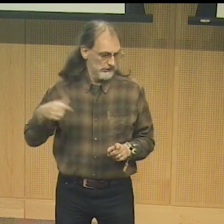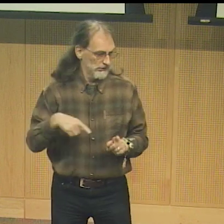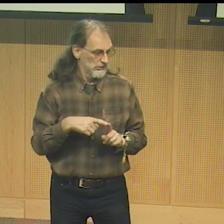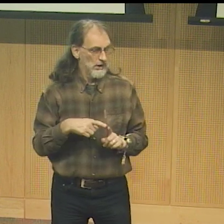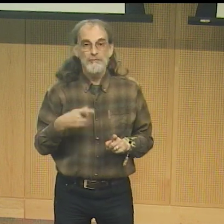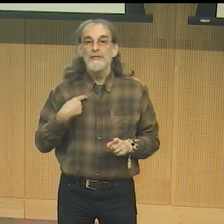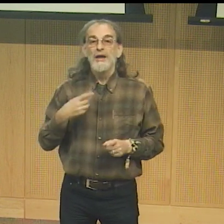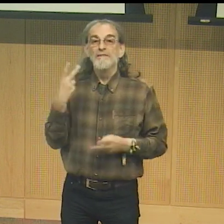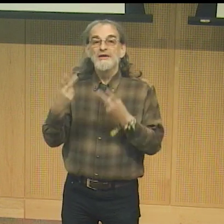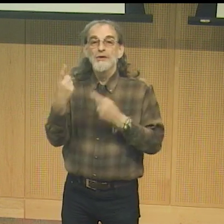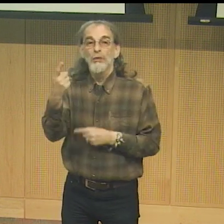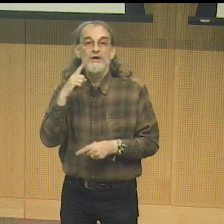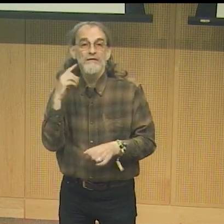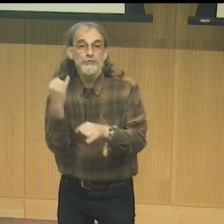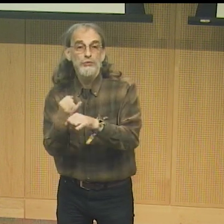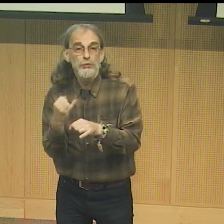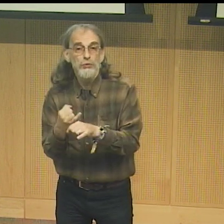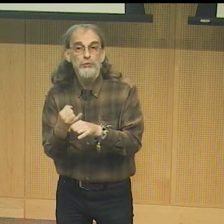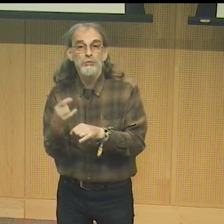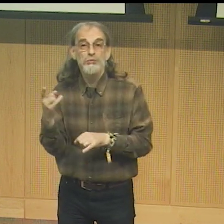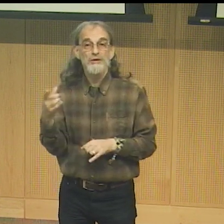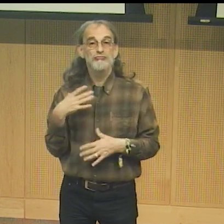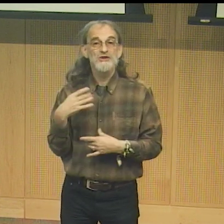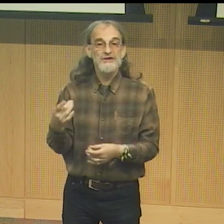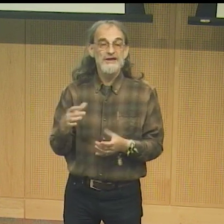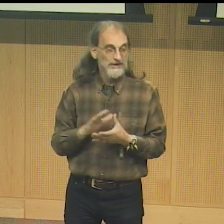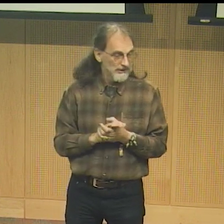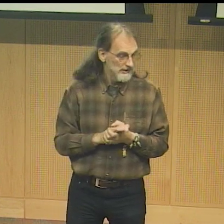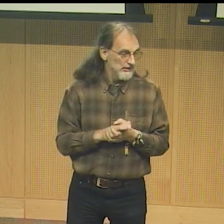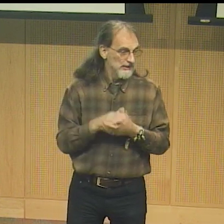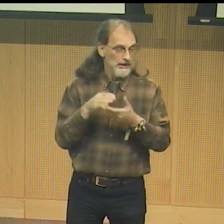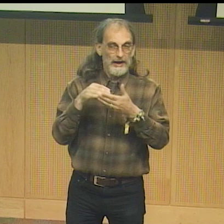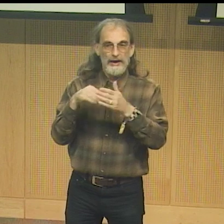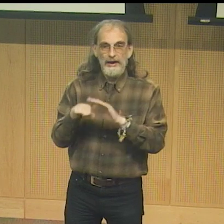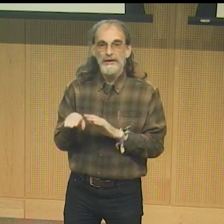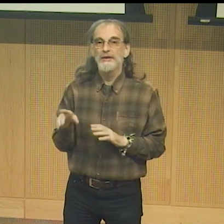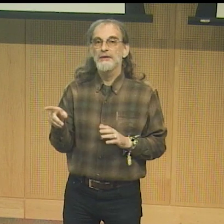I visited a school for the Deaf, and my experience there was quite interesting.